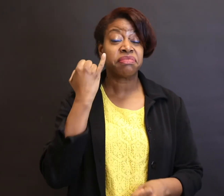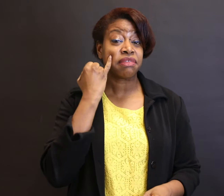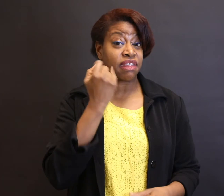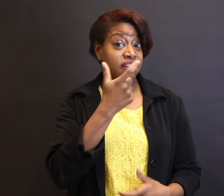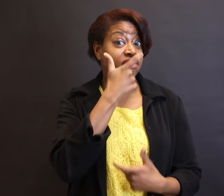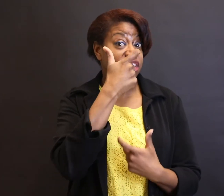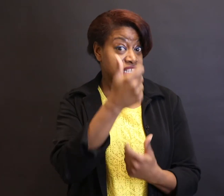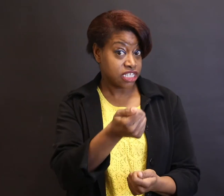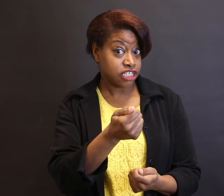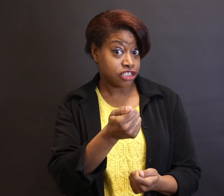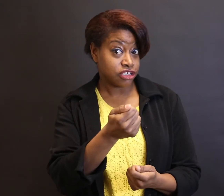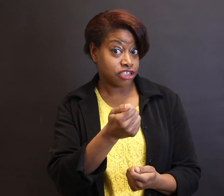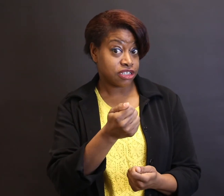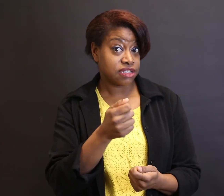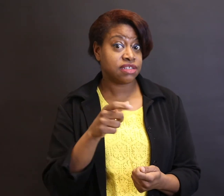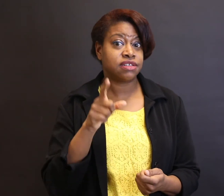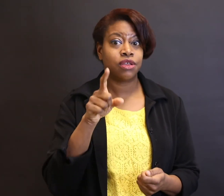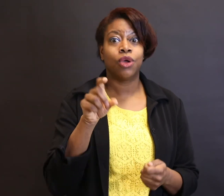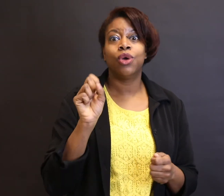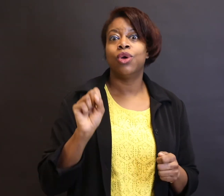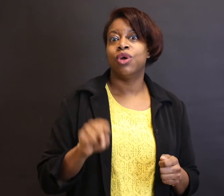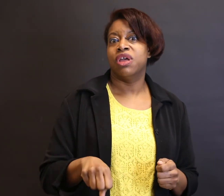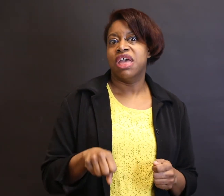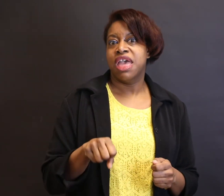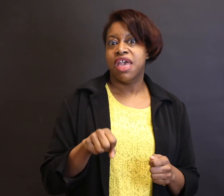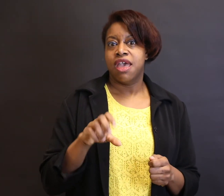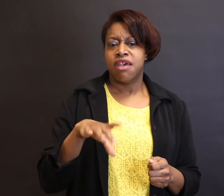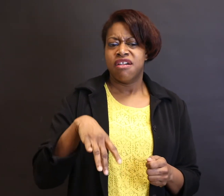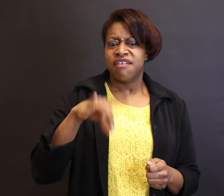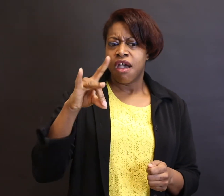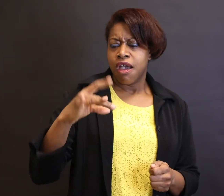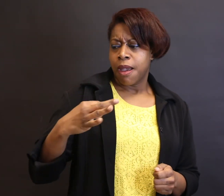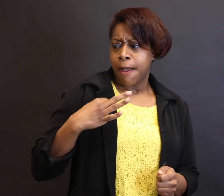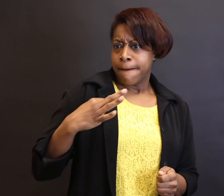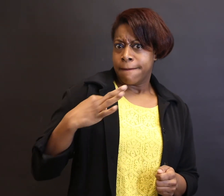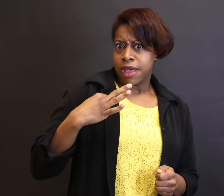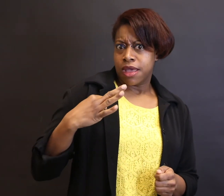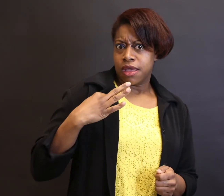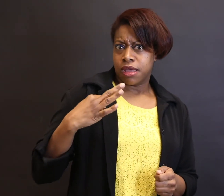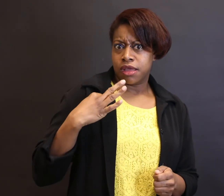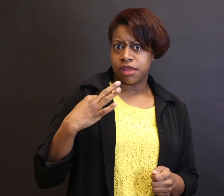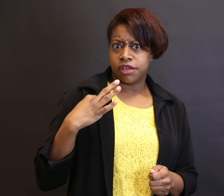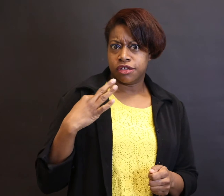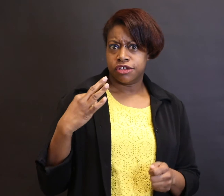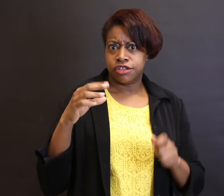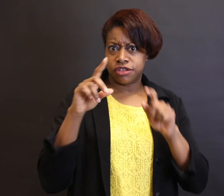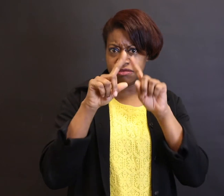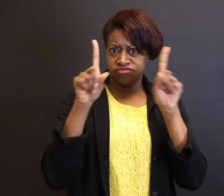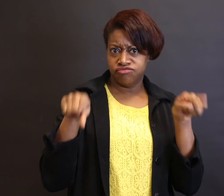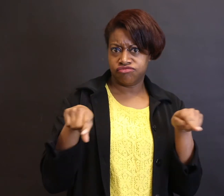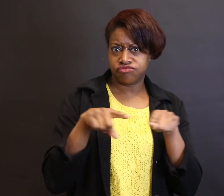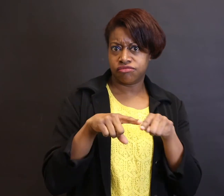If you are interested, you can find the application form at the